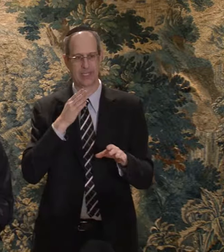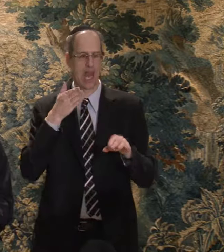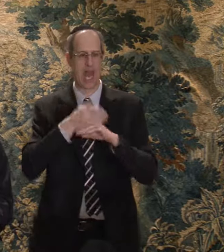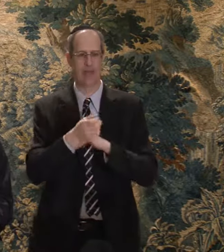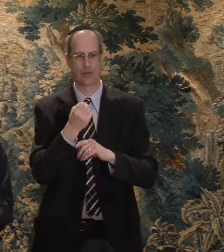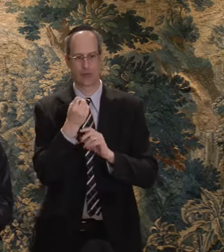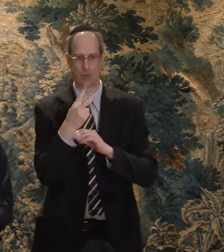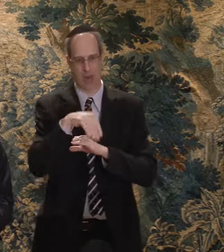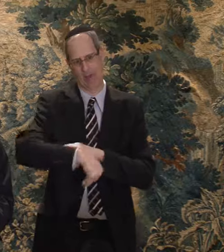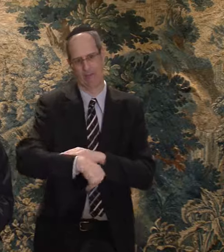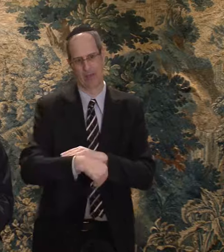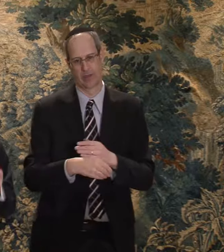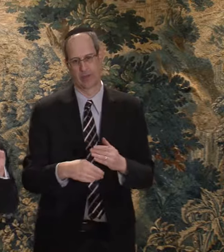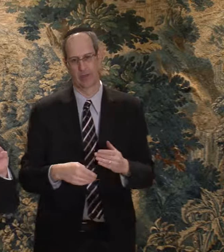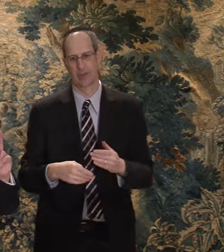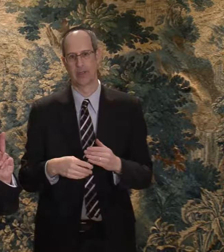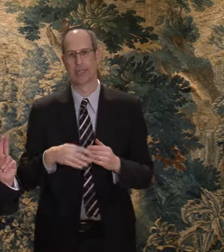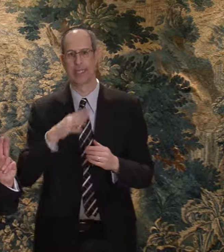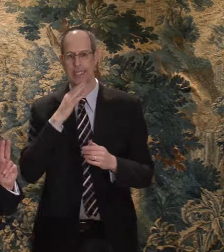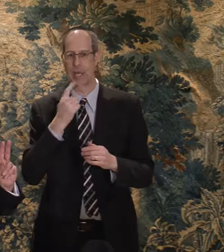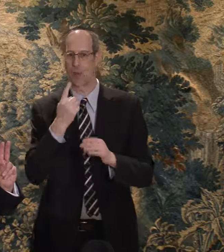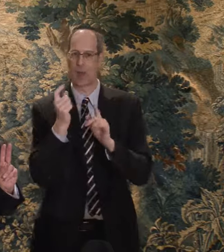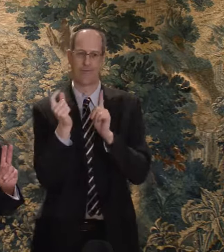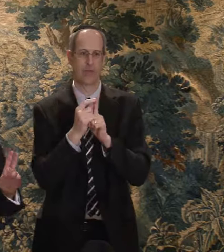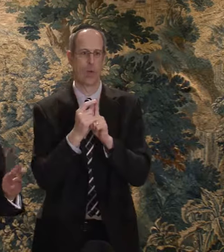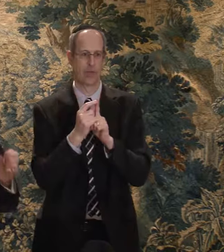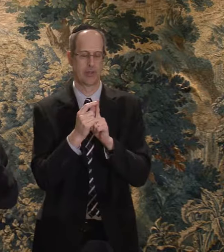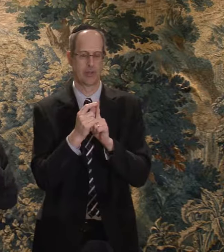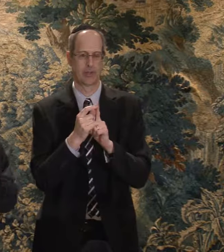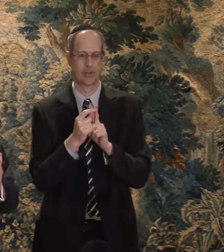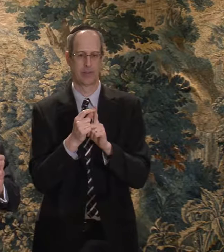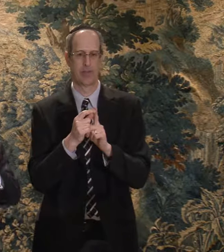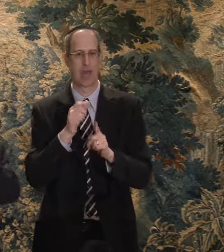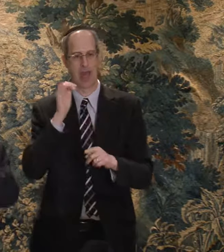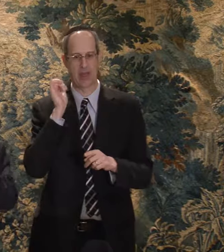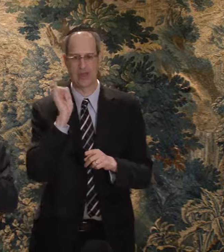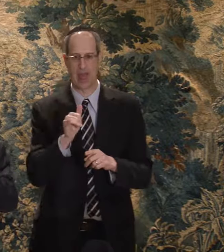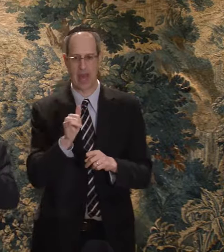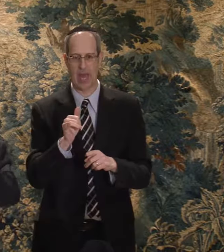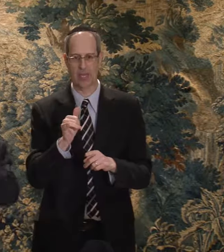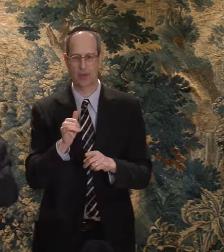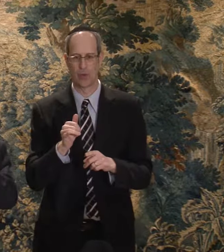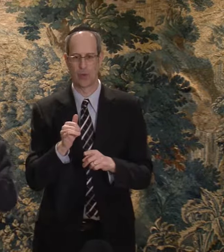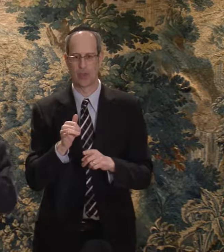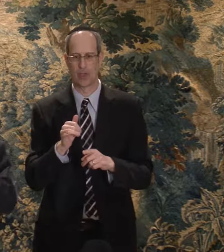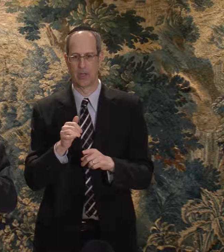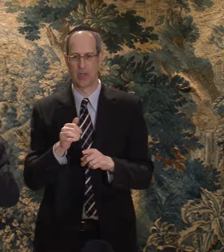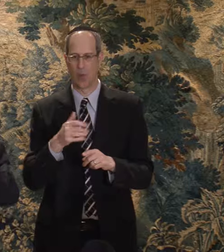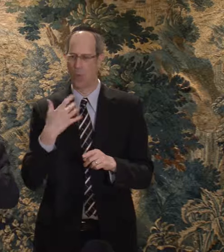started but he said one part and that vort was so extraordinary that every